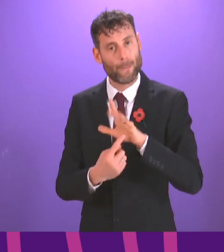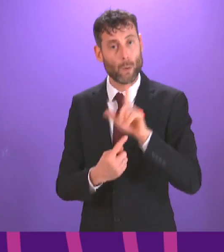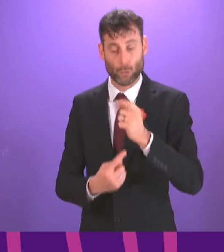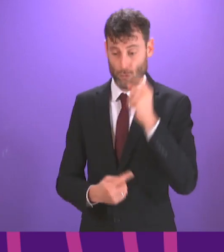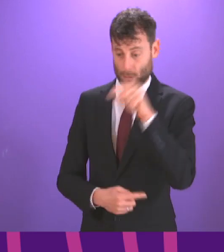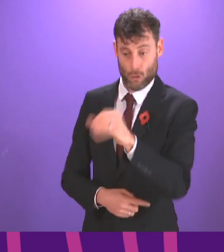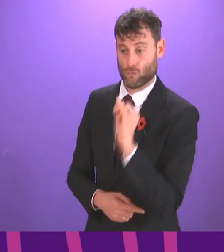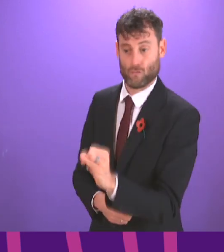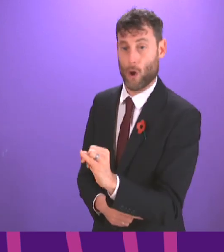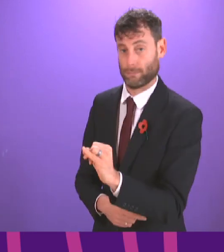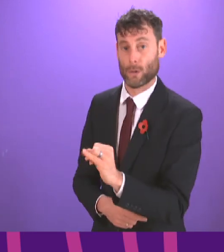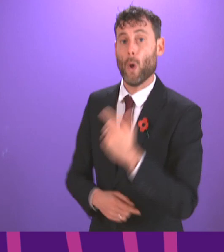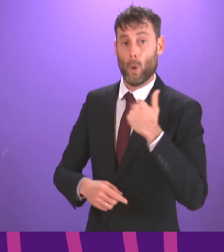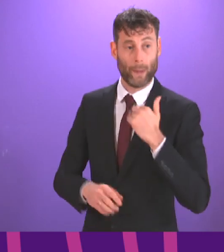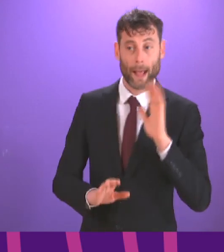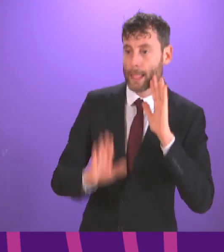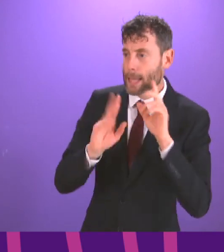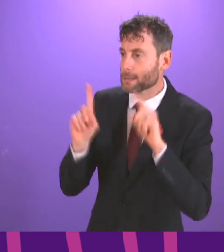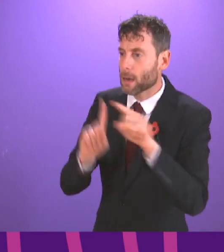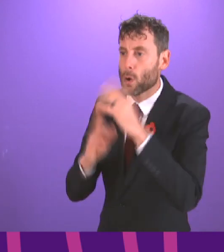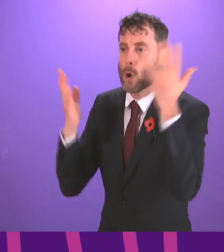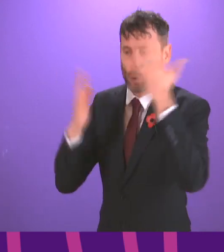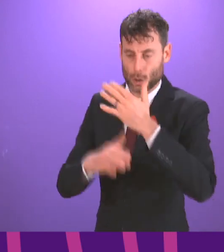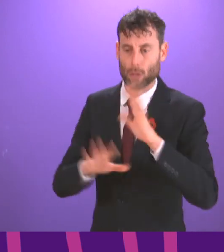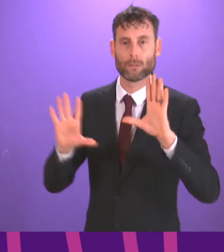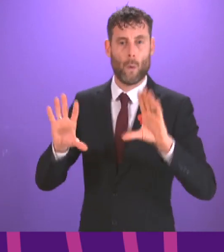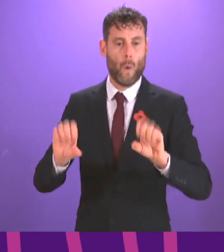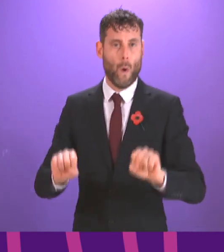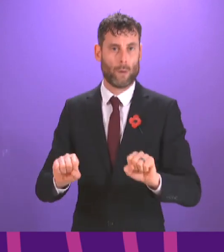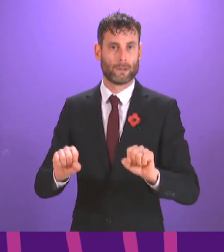listen to people’s concerns and propose a delay to the introduction of the legislation.